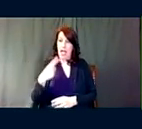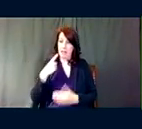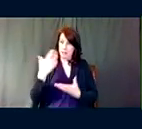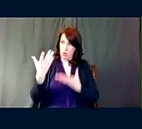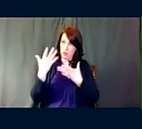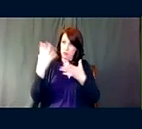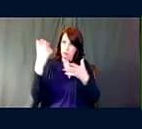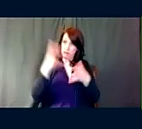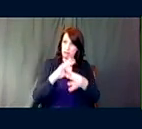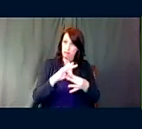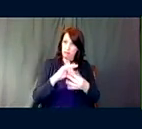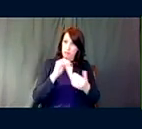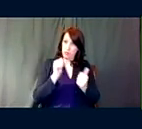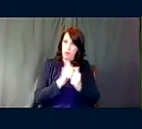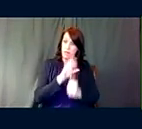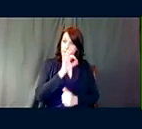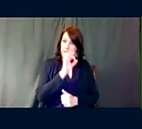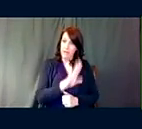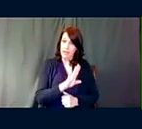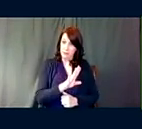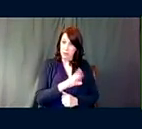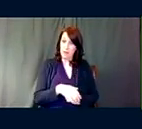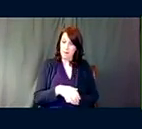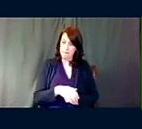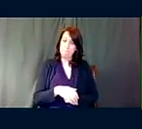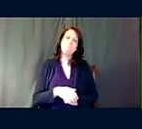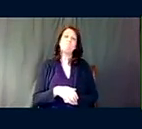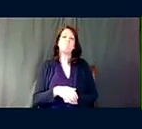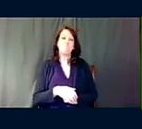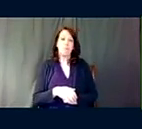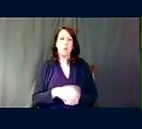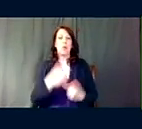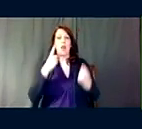INTERESTED IN DOING SOMETHING WITH THIS, AND WE AGREED TO DO